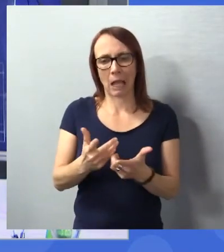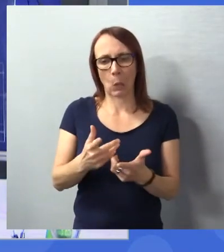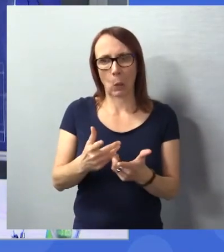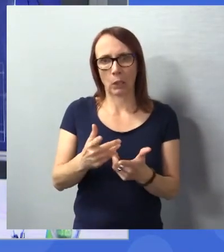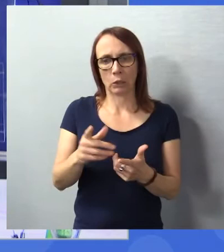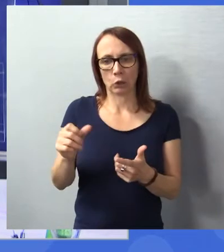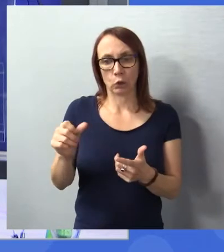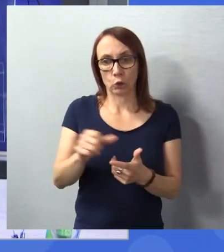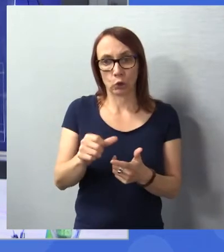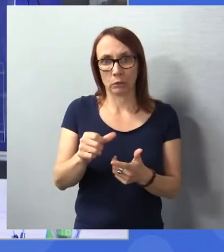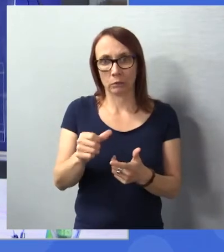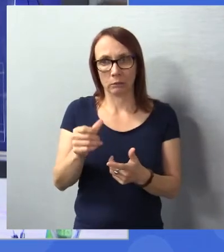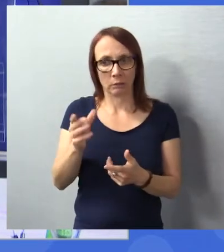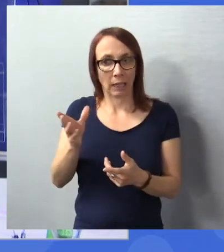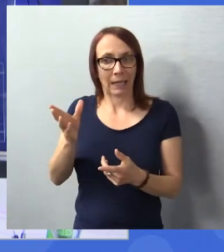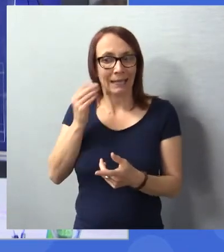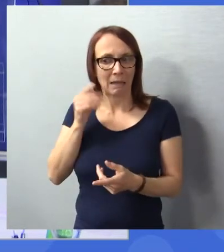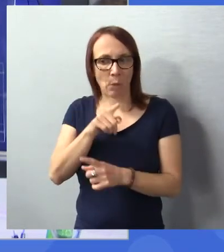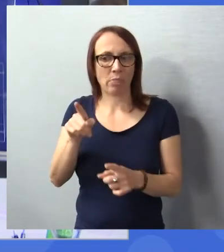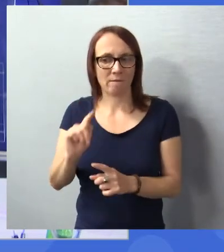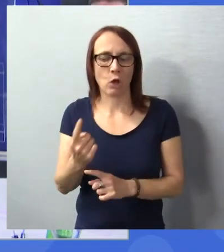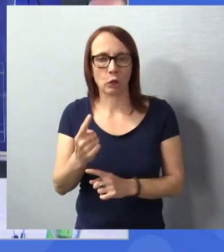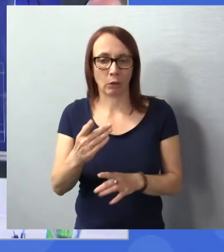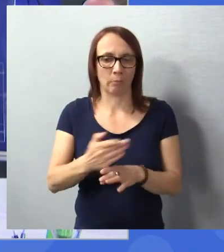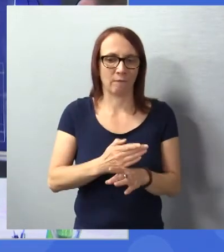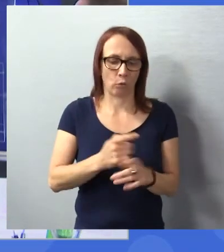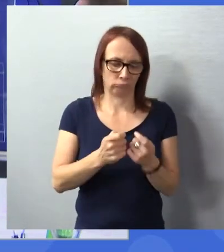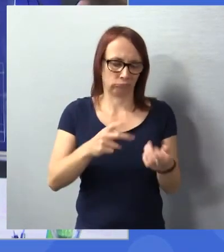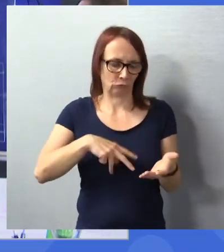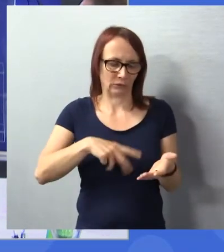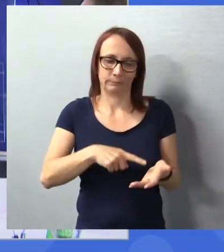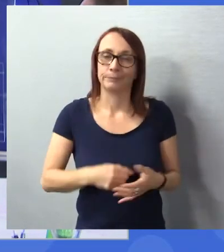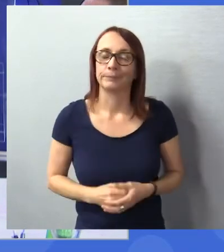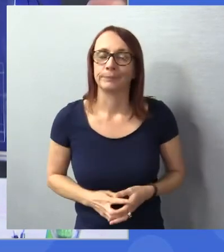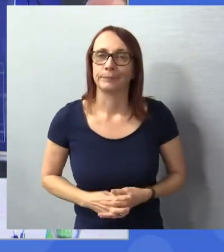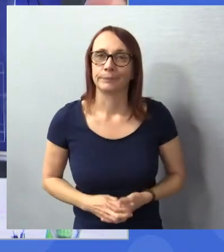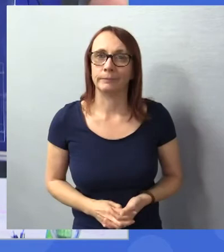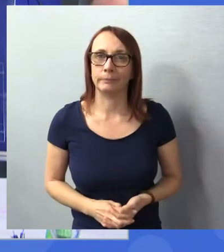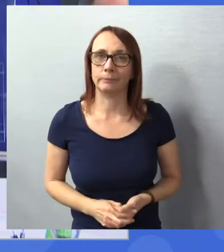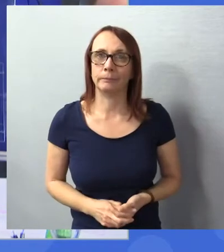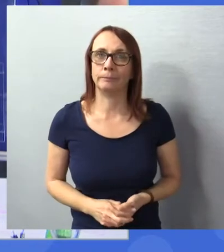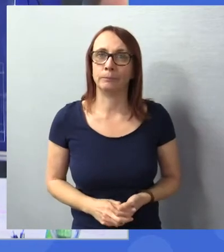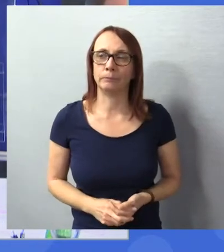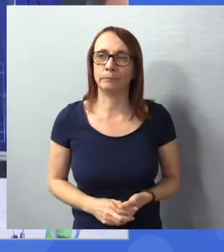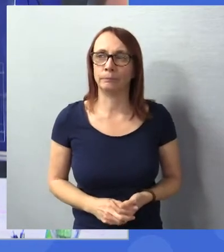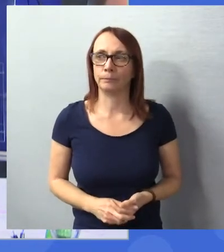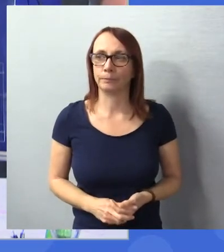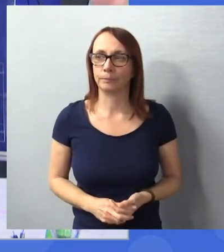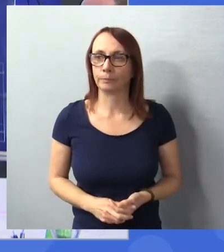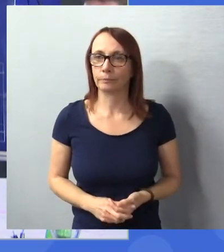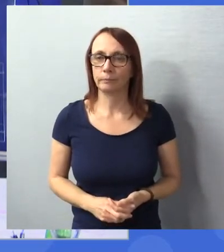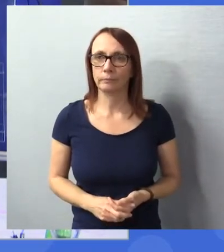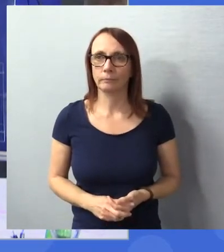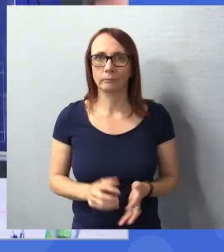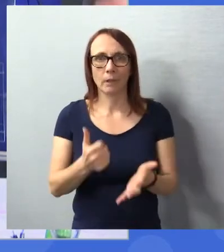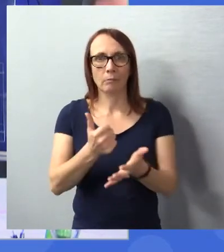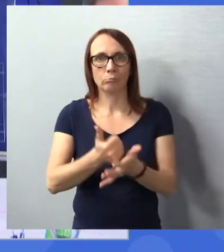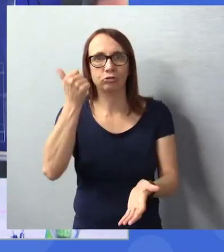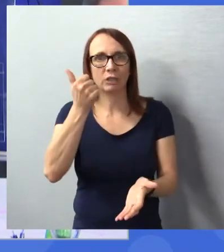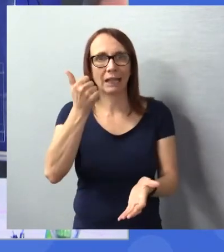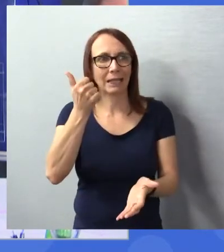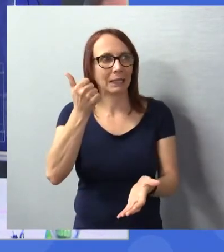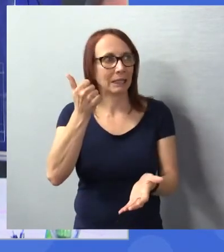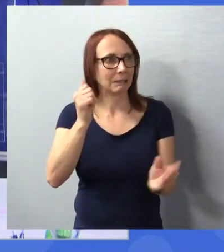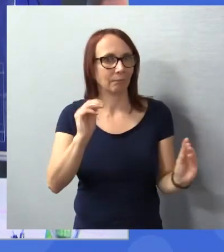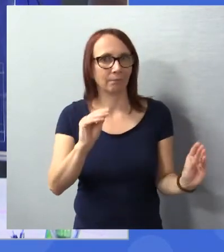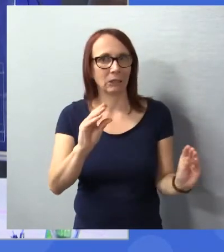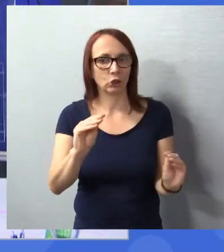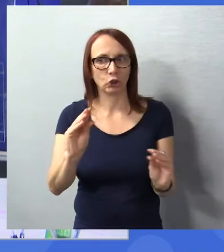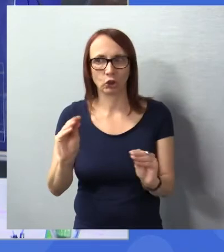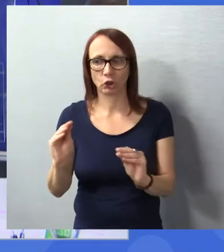we read about them brilliant I think that's every table is that right yeah